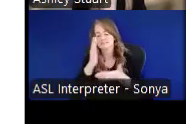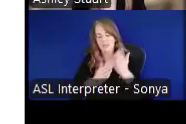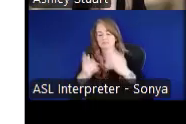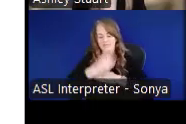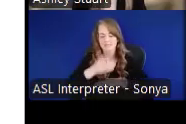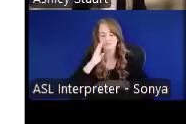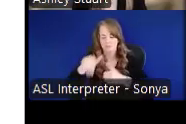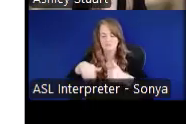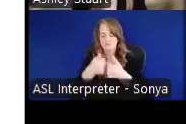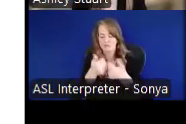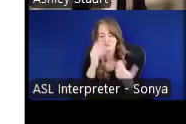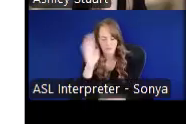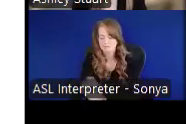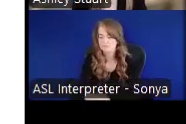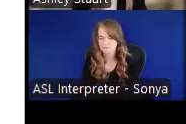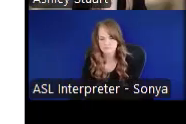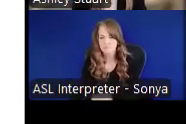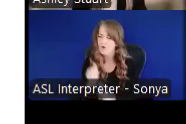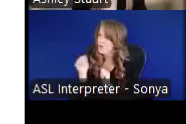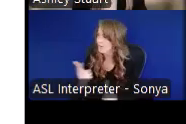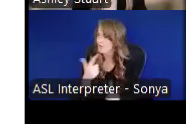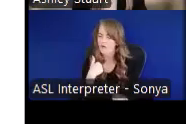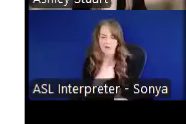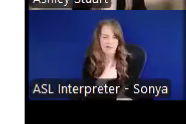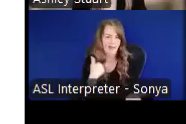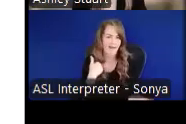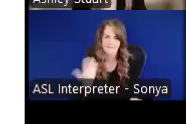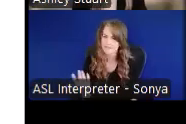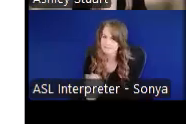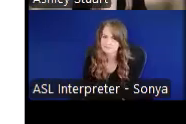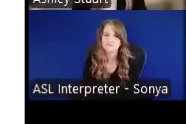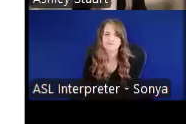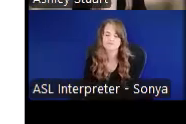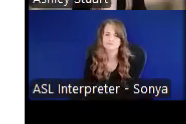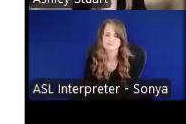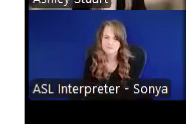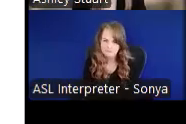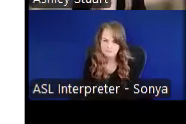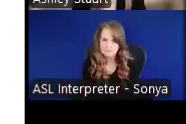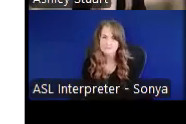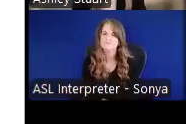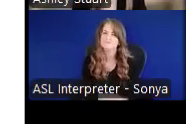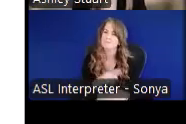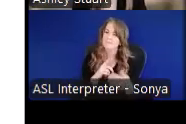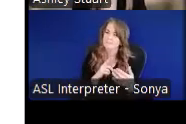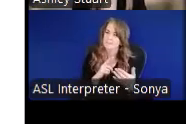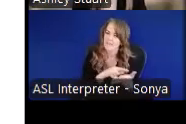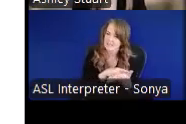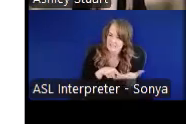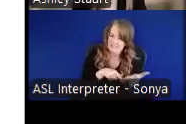and they are kind of the things that sometimes we weigh very